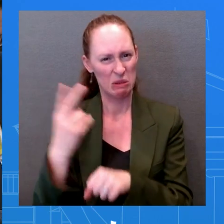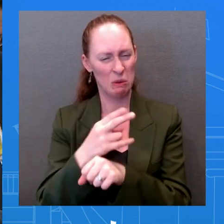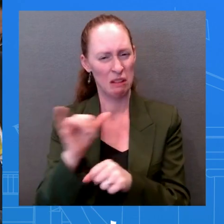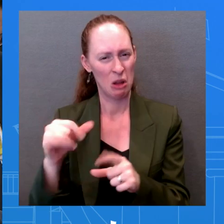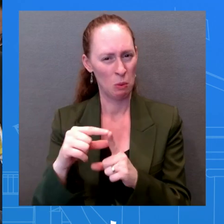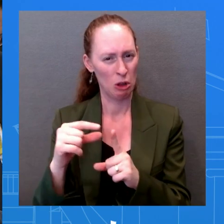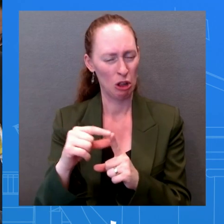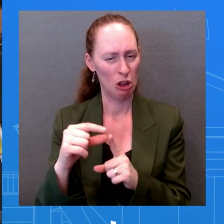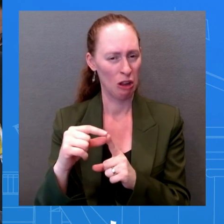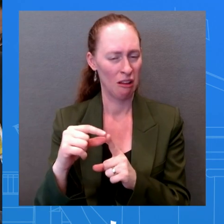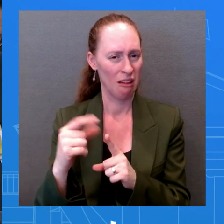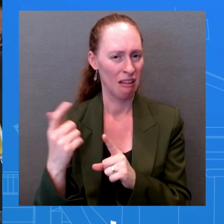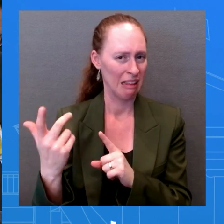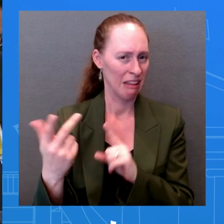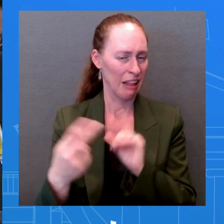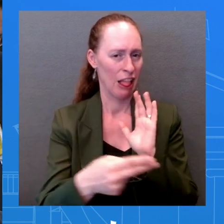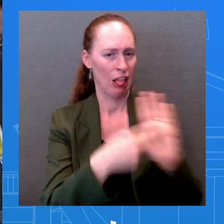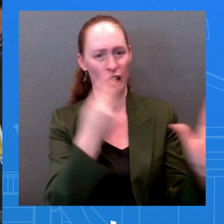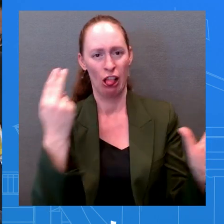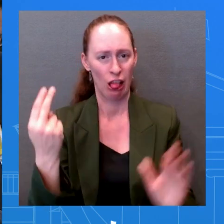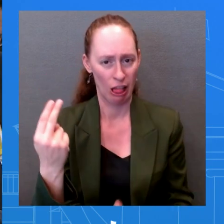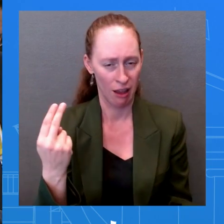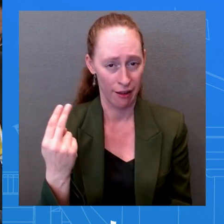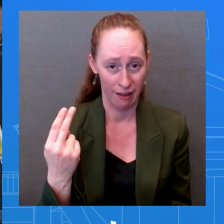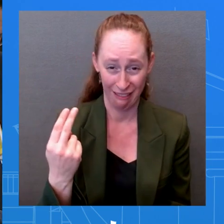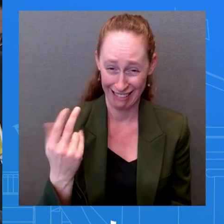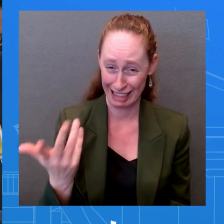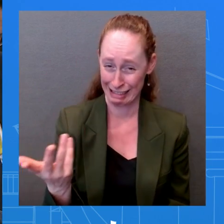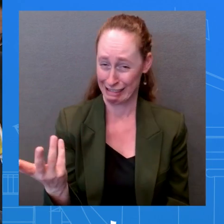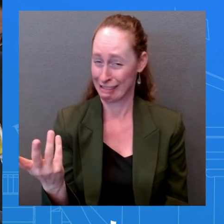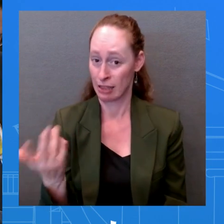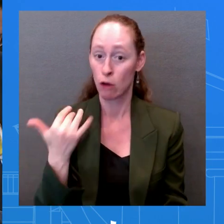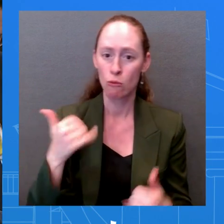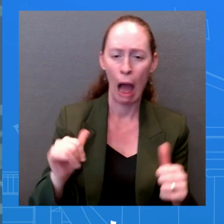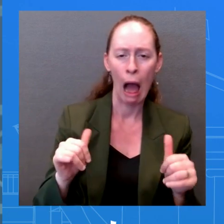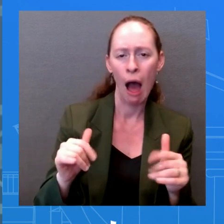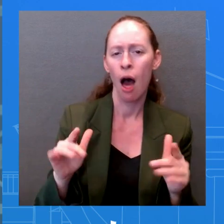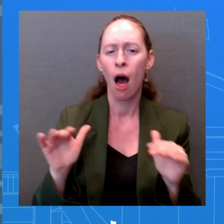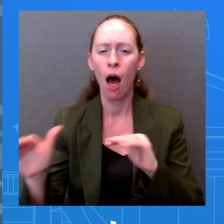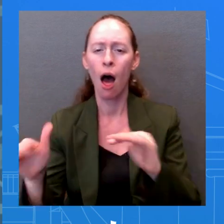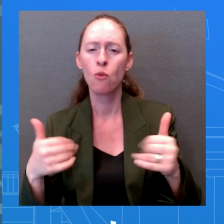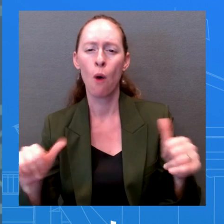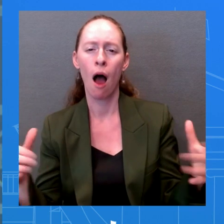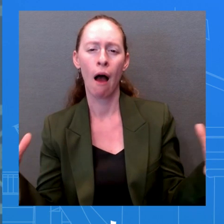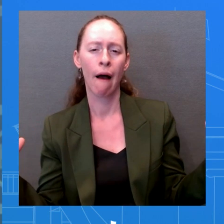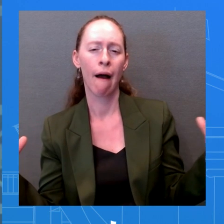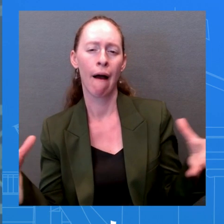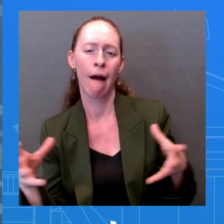and Republicans in ensuing weeks, that that'll contribute to divisiveness? Ms. Jean-Pierre: So the President has been very clear that --